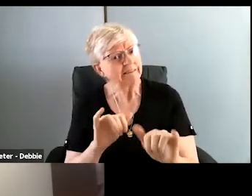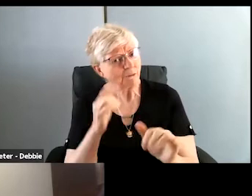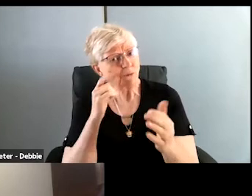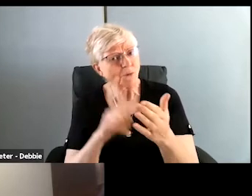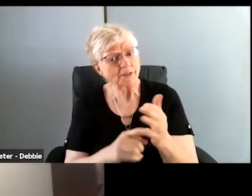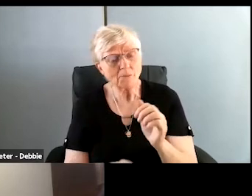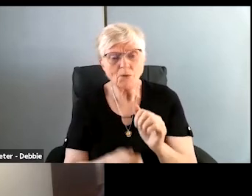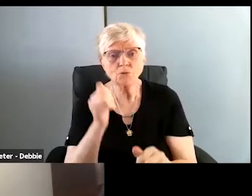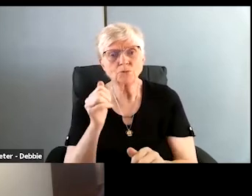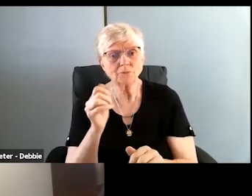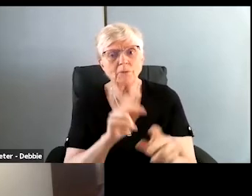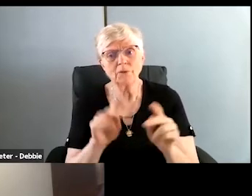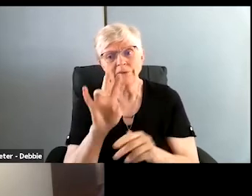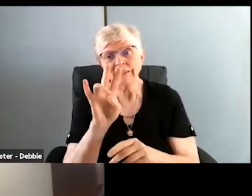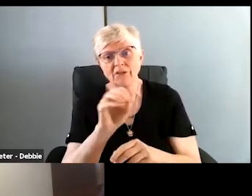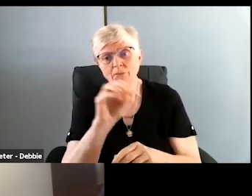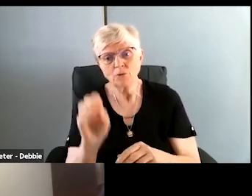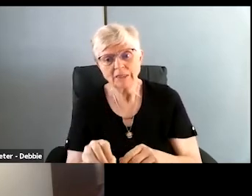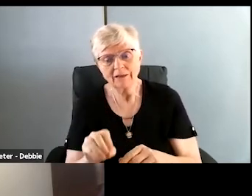MAJORITY, 70% REPORTED THAT THE MAJORITY, 70% REPORTED THAT THEY ARE STILL LIKELY TO USE